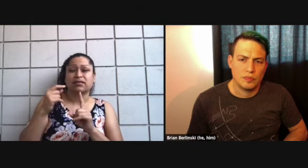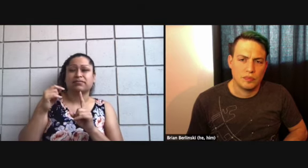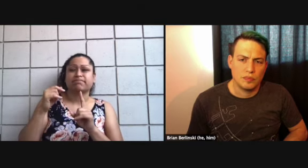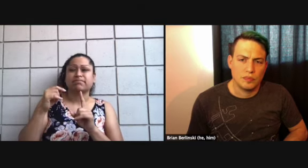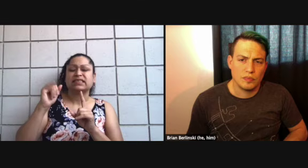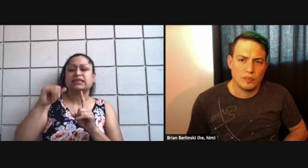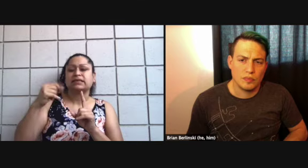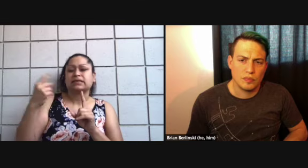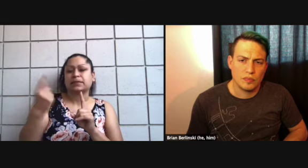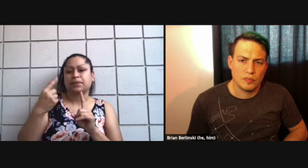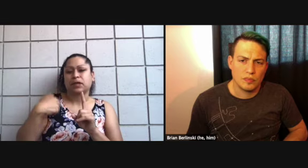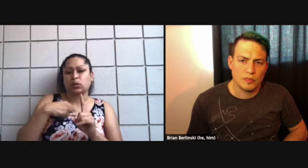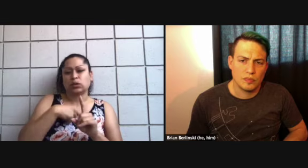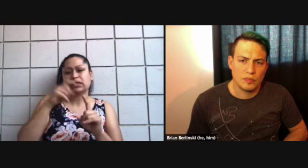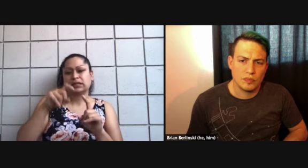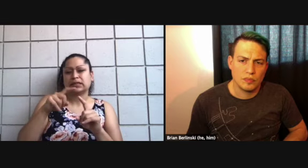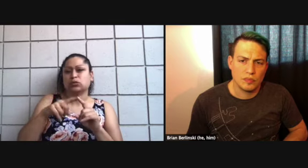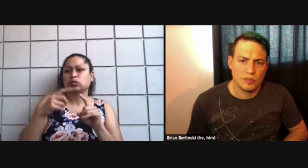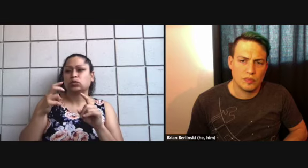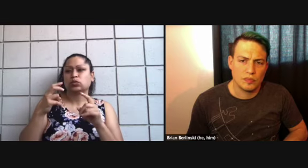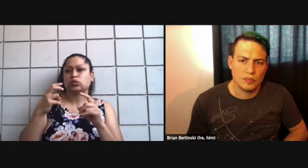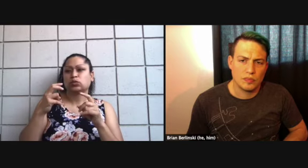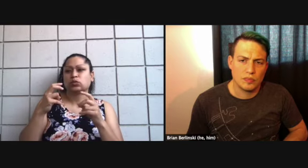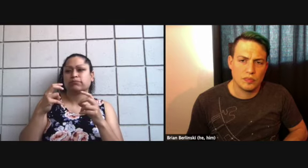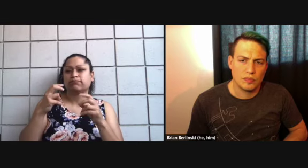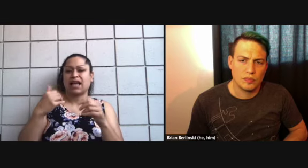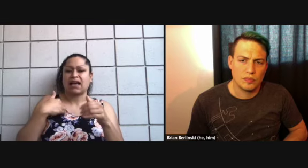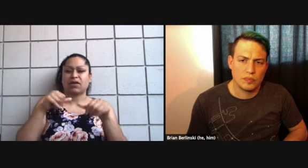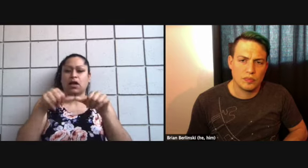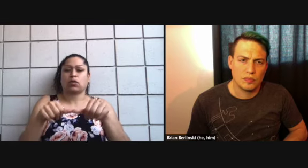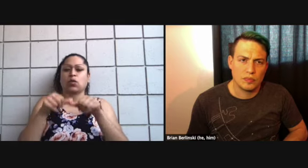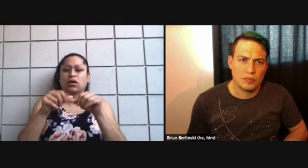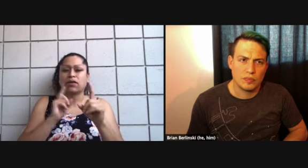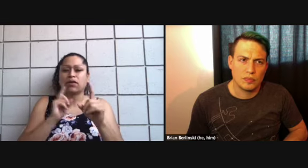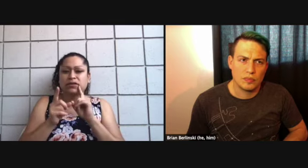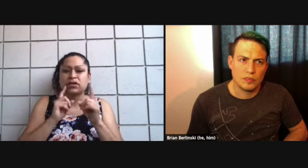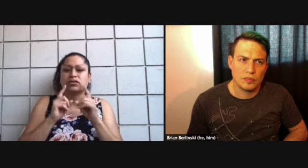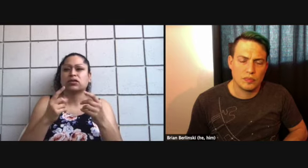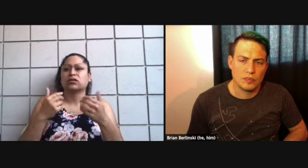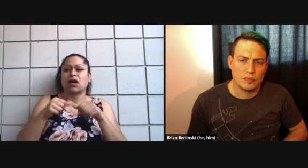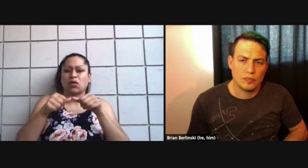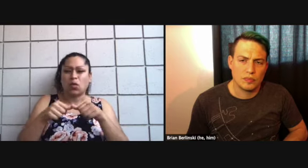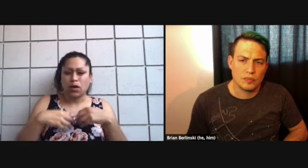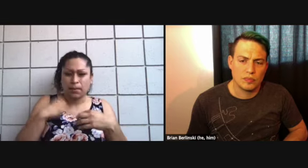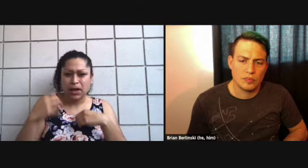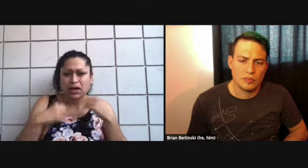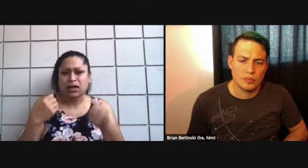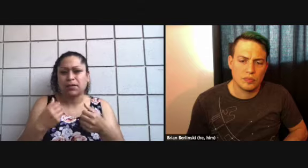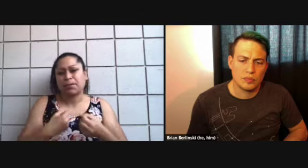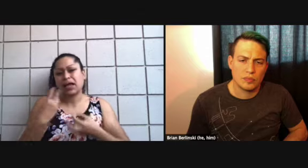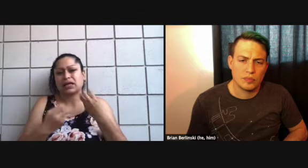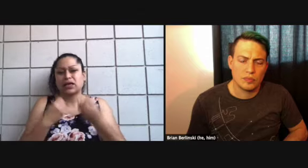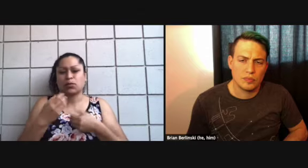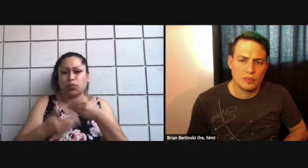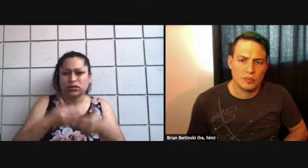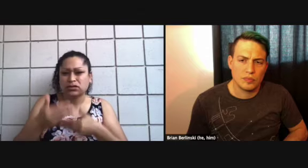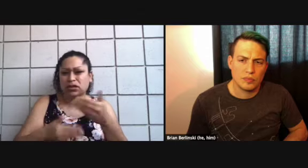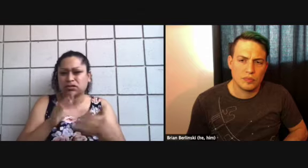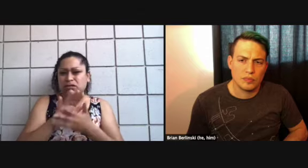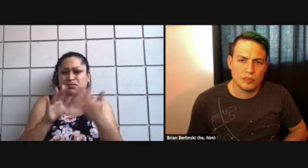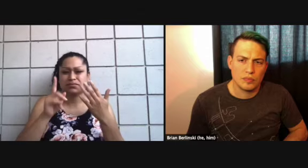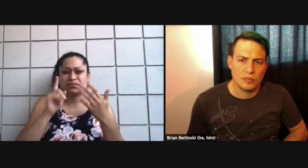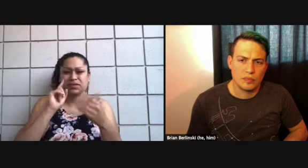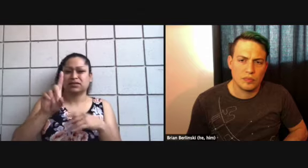There is a need for us to have an ongoing conversation, to be continually unpacking and processing ourselves,